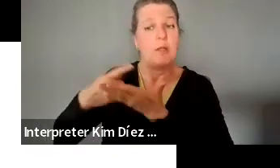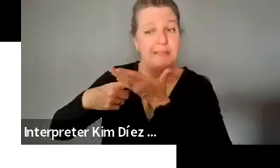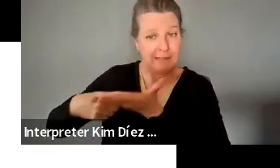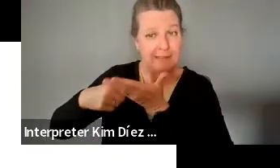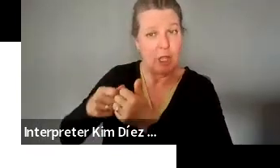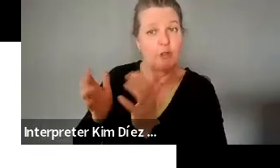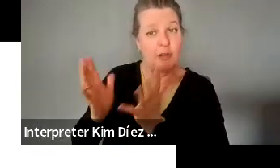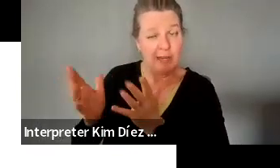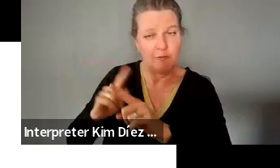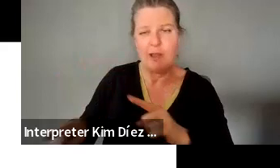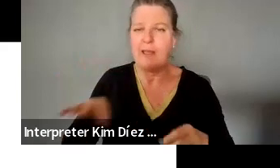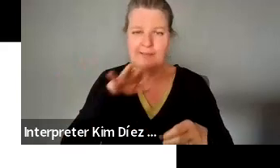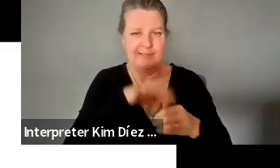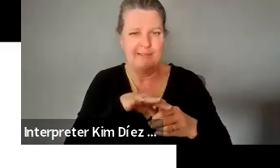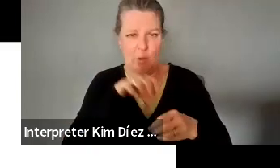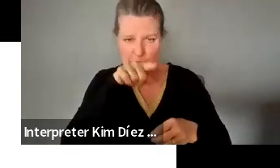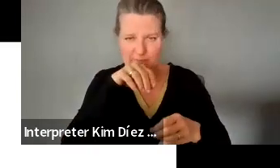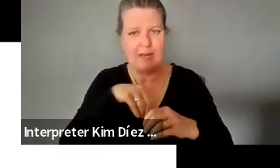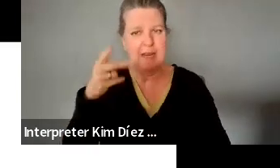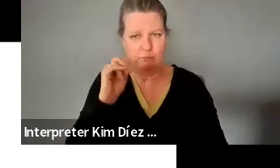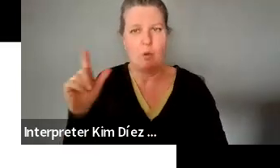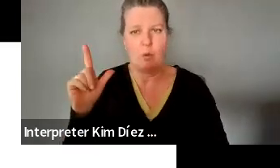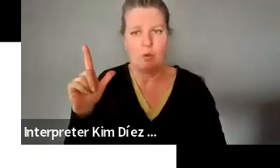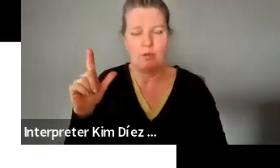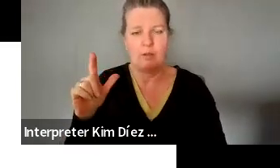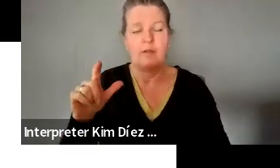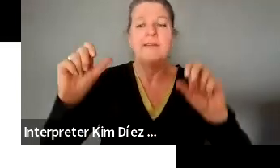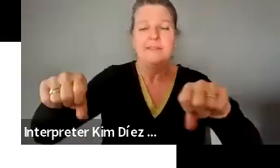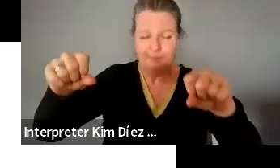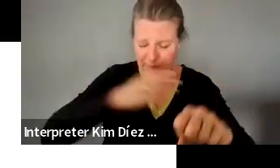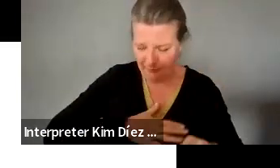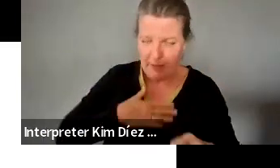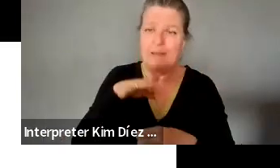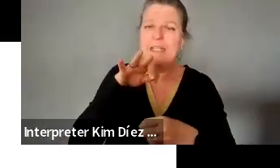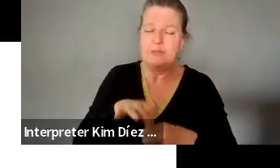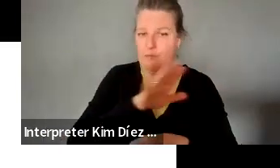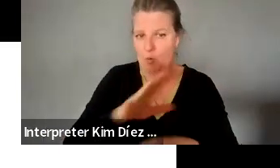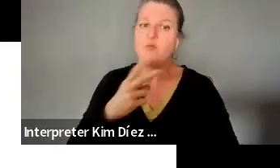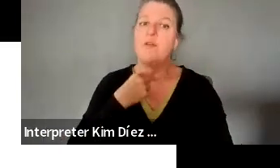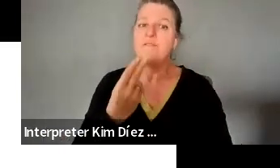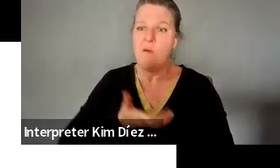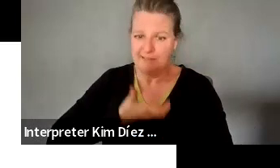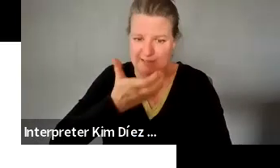[Kim] And I like Jamie's, you know, yeah, please vote in order for your voice to be heard so we have one place.